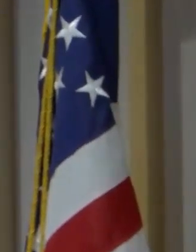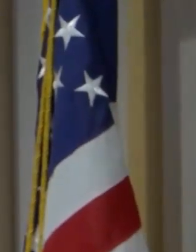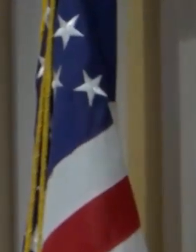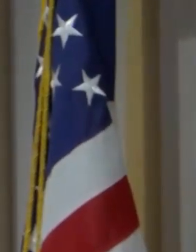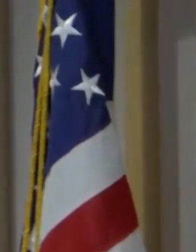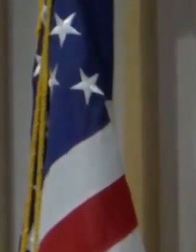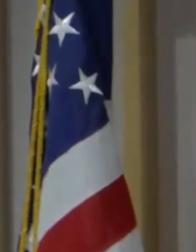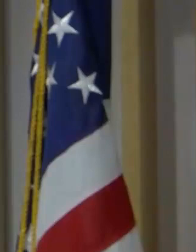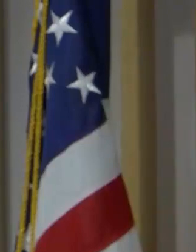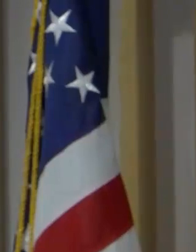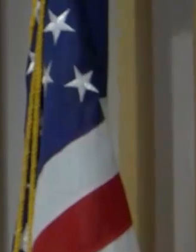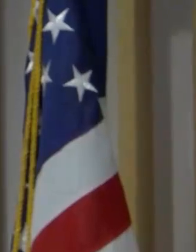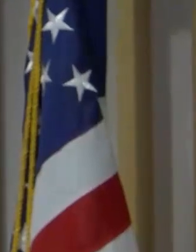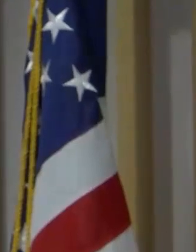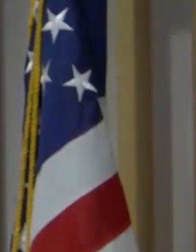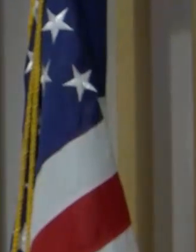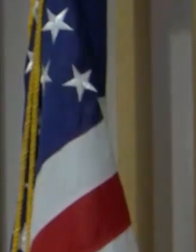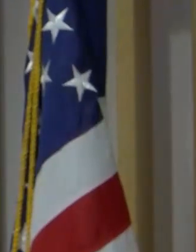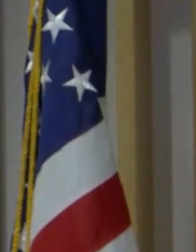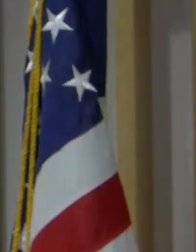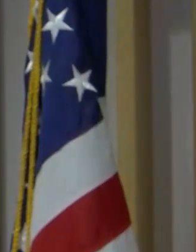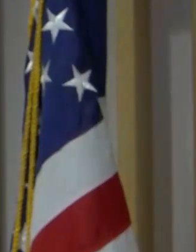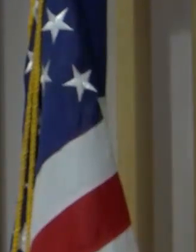I THINK THE EVIDENCE OF THE LAST COUPLE OF YEARS WOULD NOT